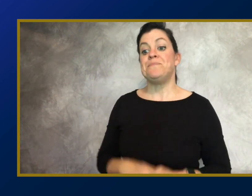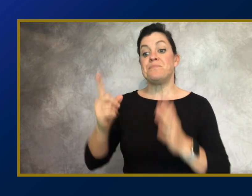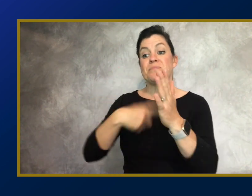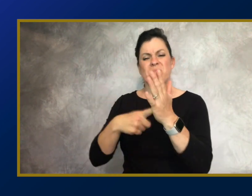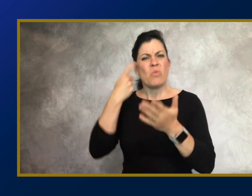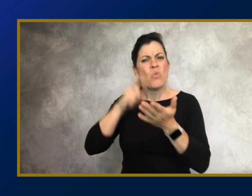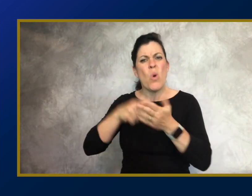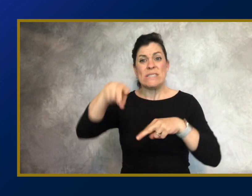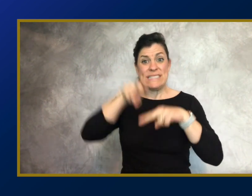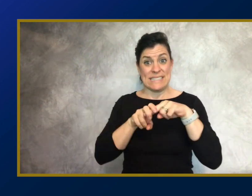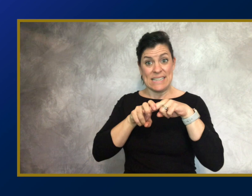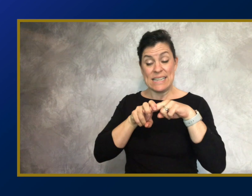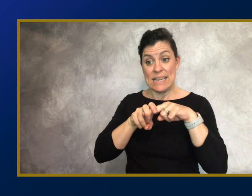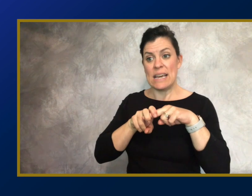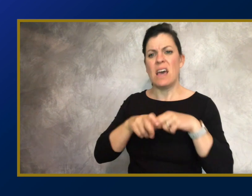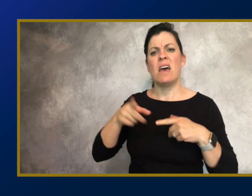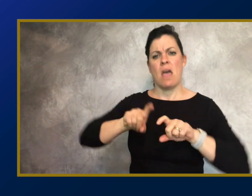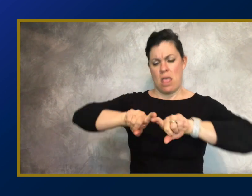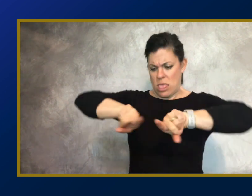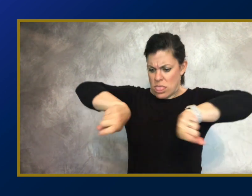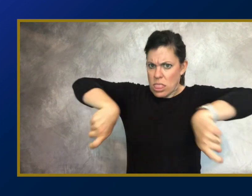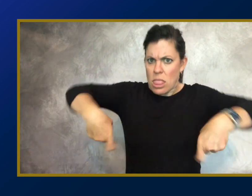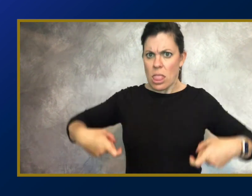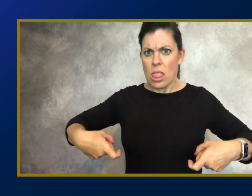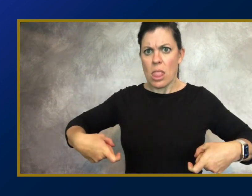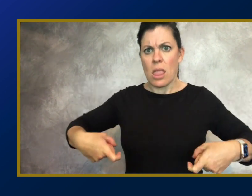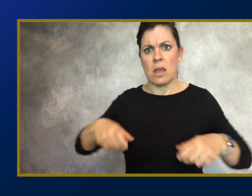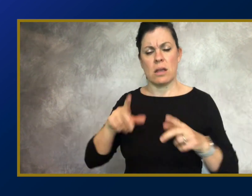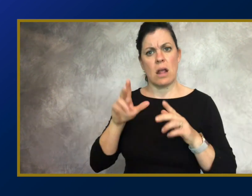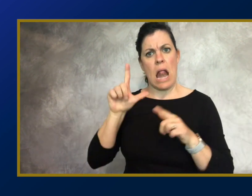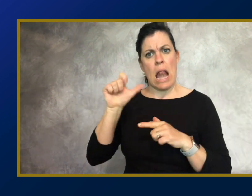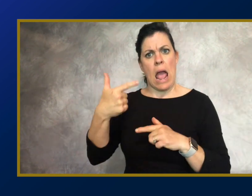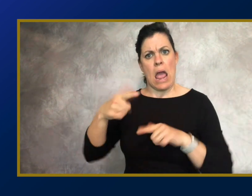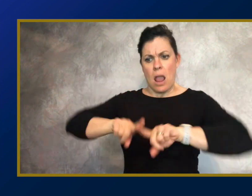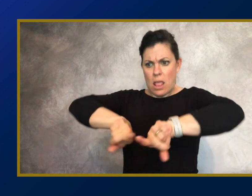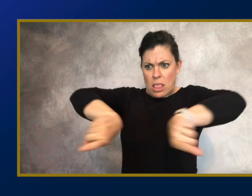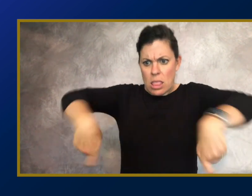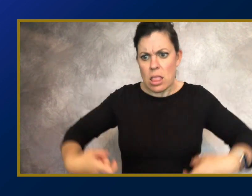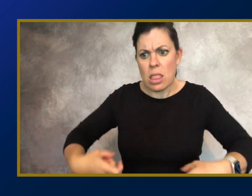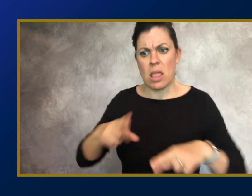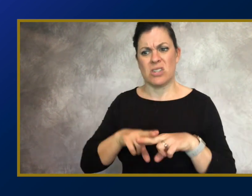a way to lock in their hips and their pelvis to try to stay upright. Children with decreased core